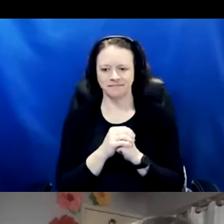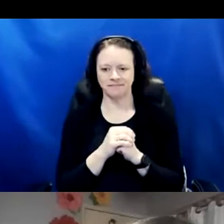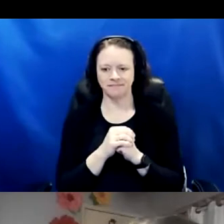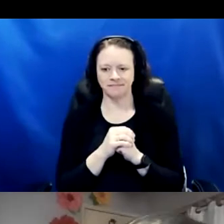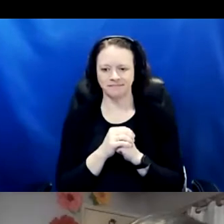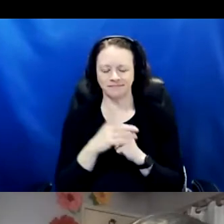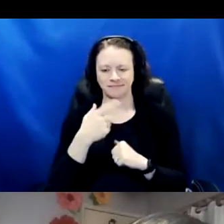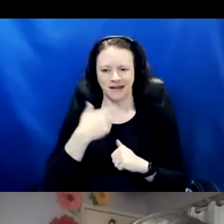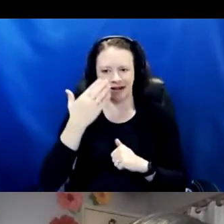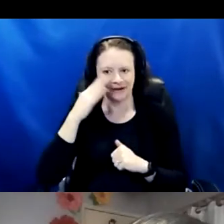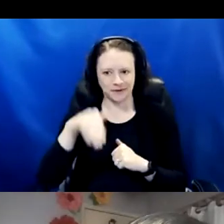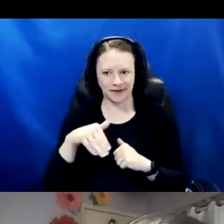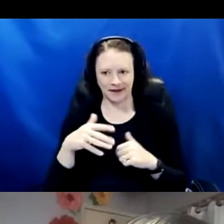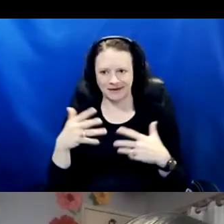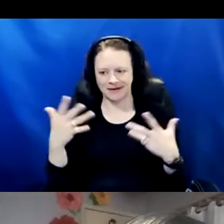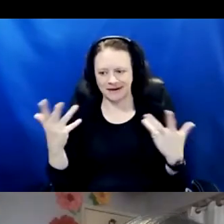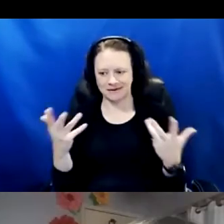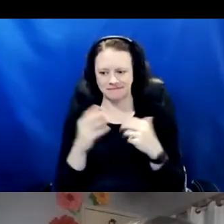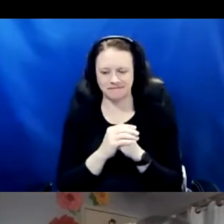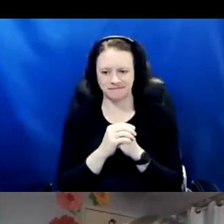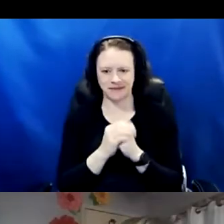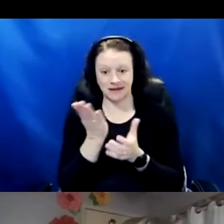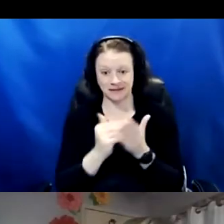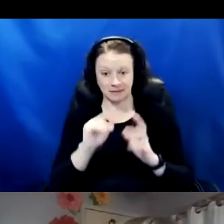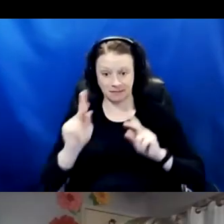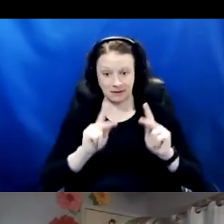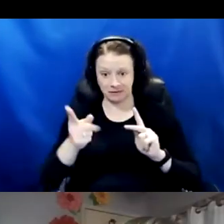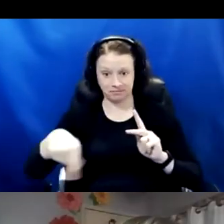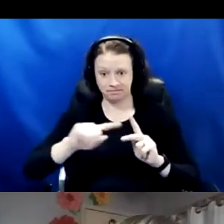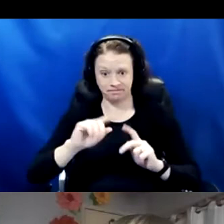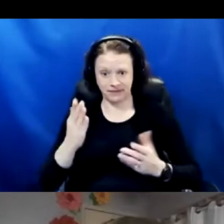I know that some folks may not have the capacity